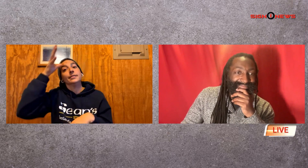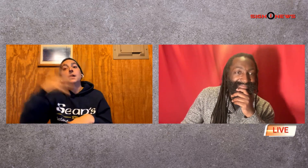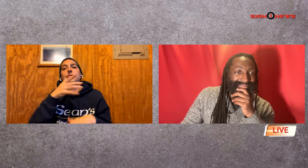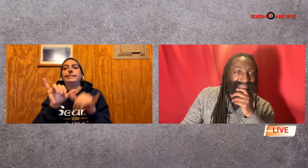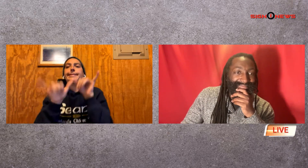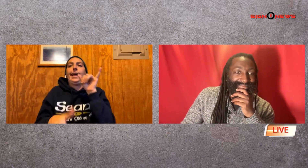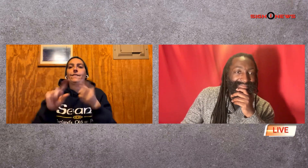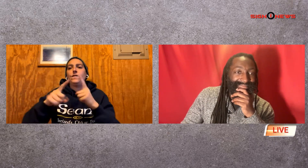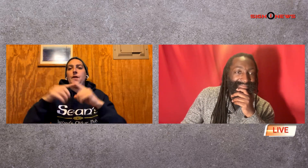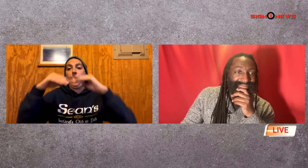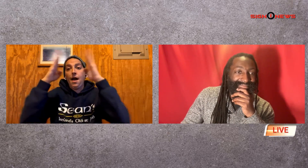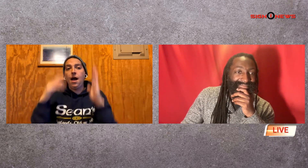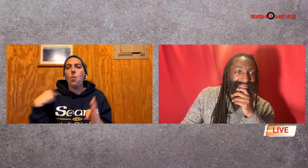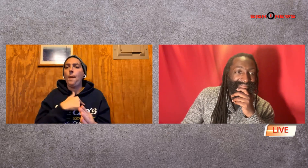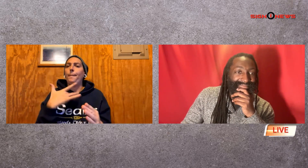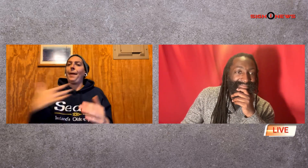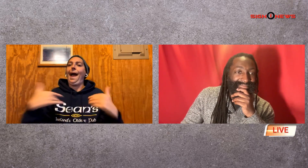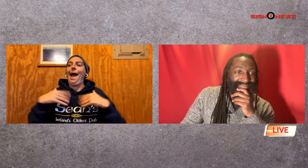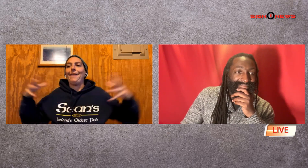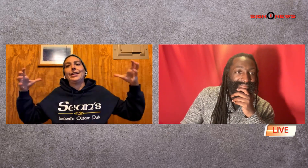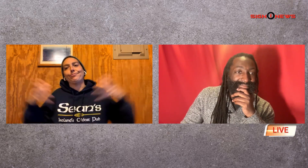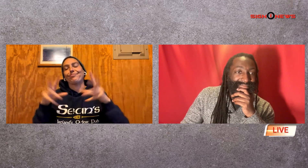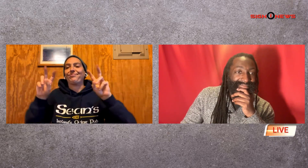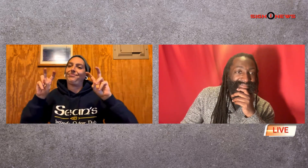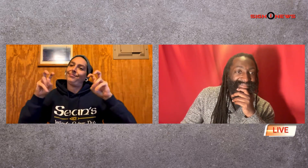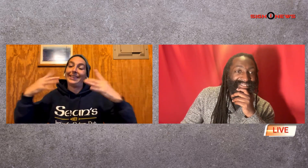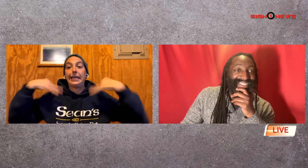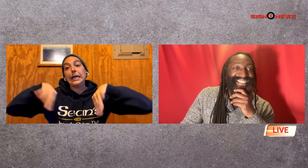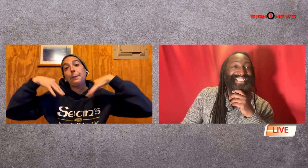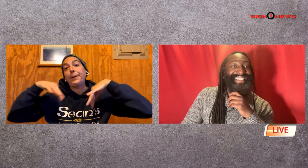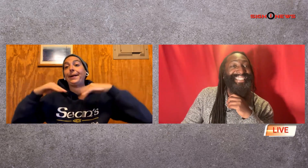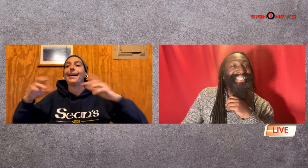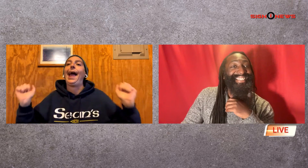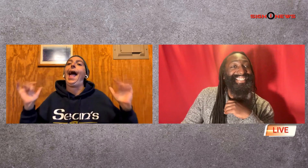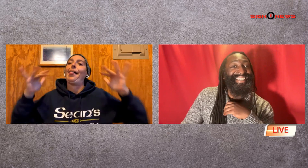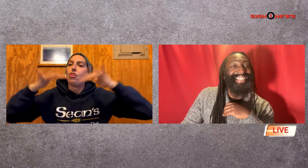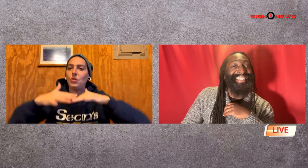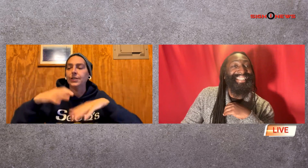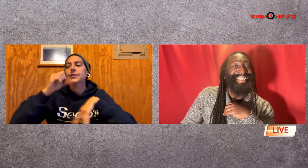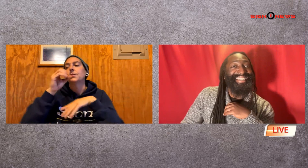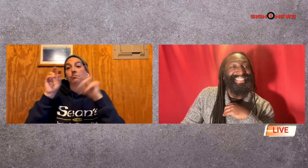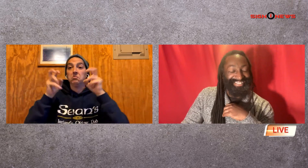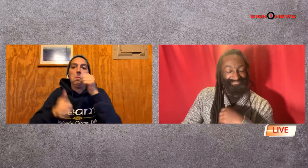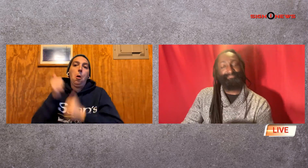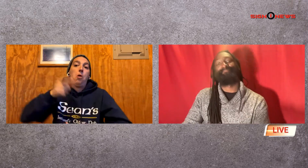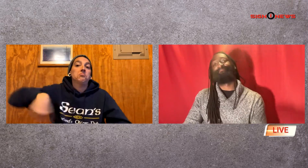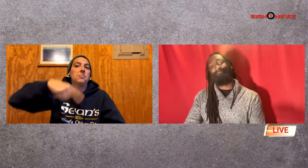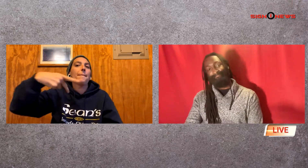my dad was stayed in a house with a bunch of people kind of a hippie house gathering